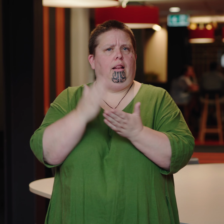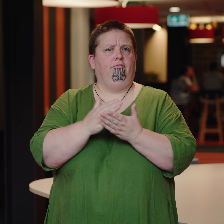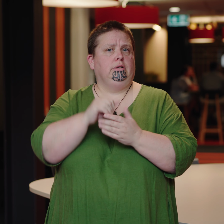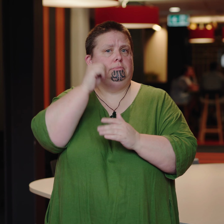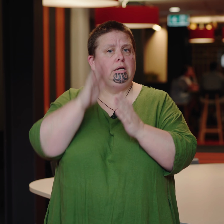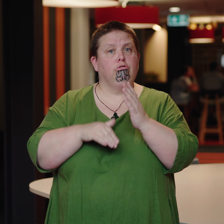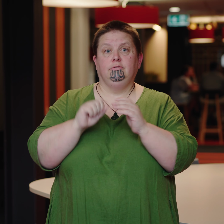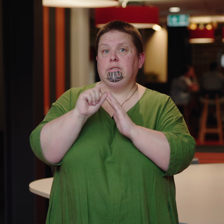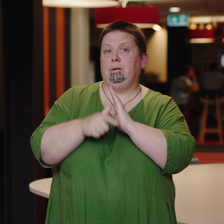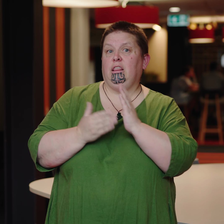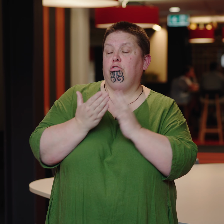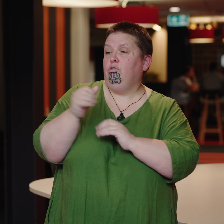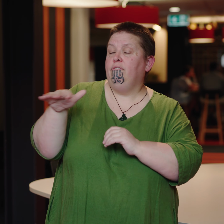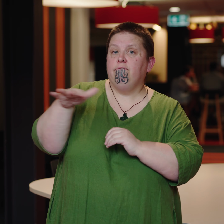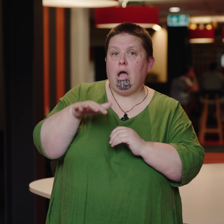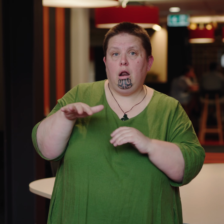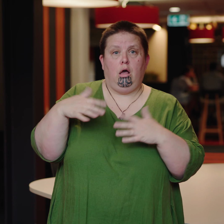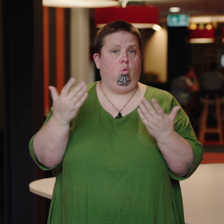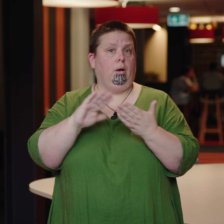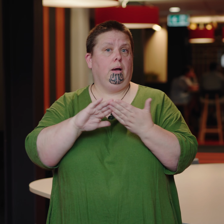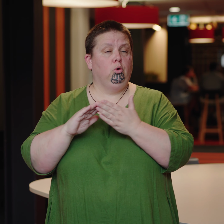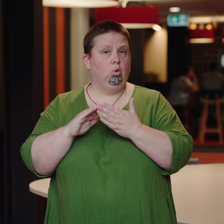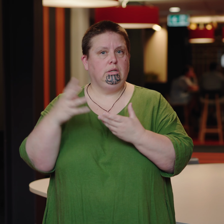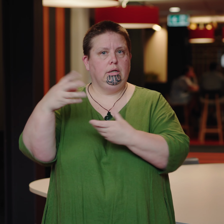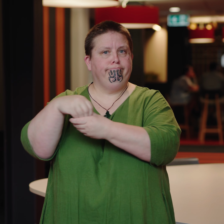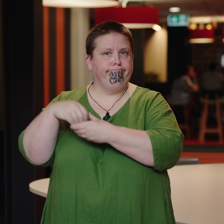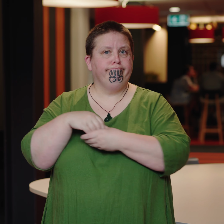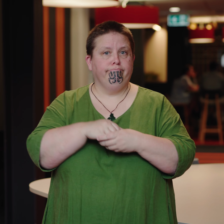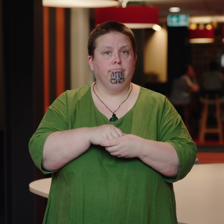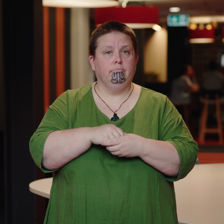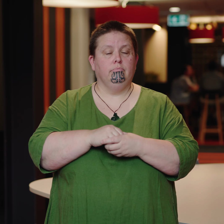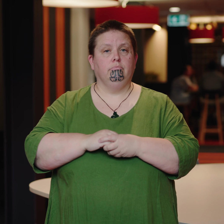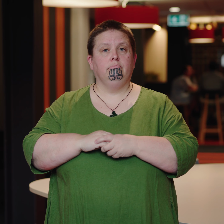experience of disability through whānau or community involvement.